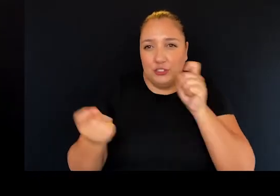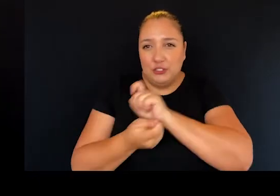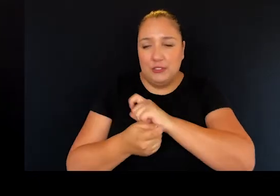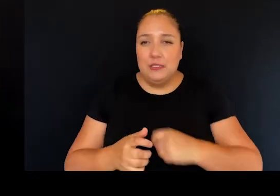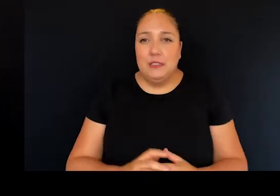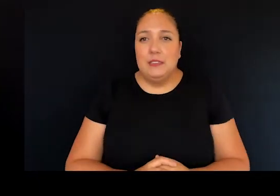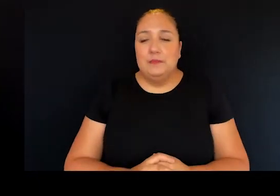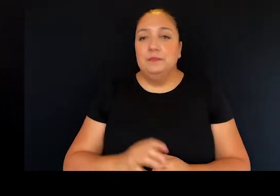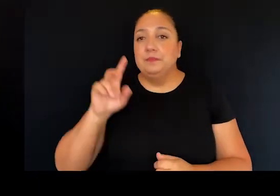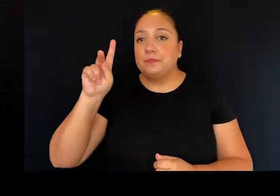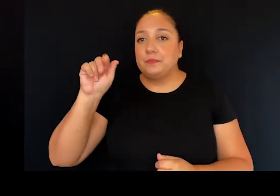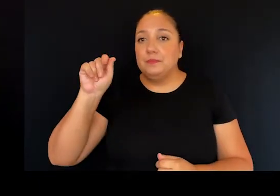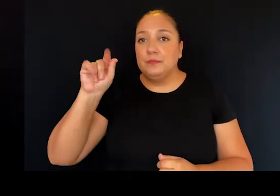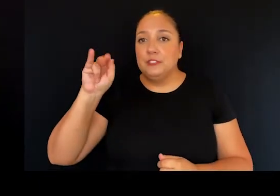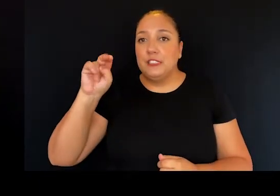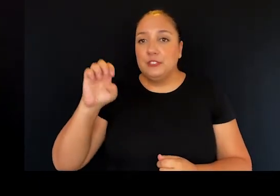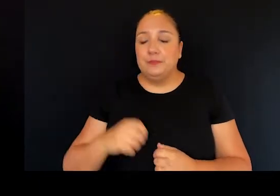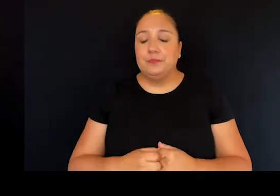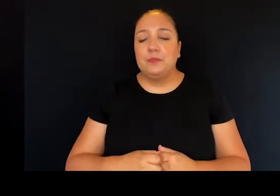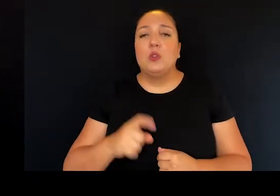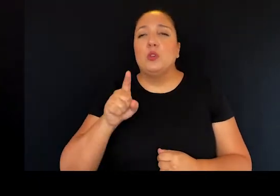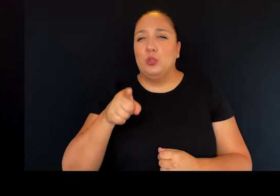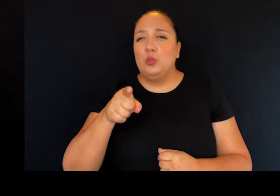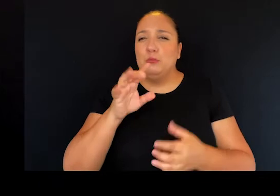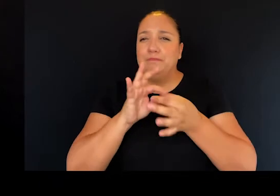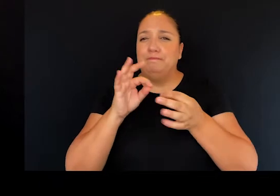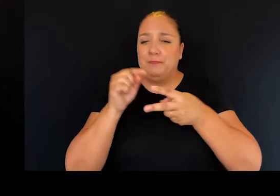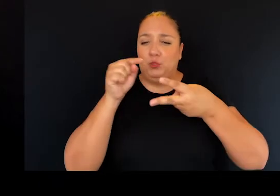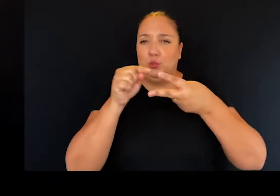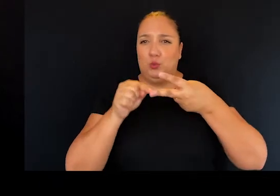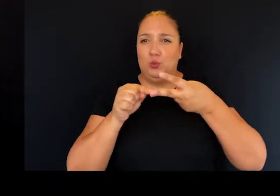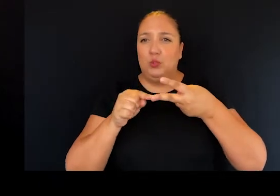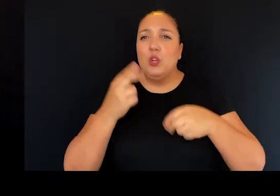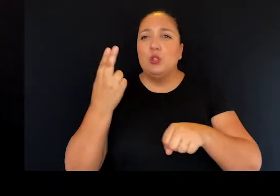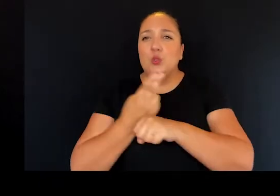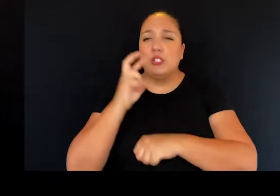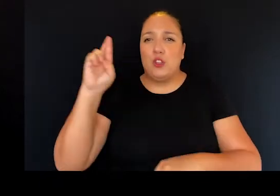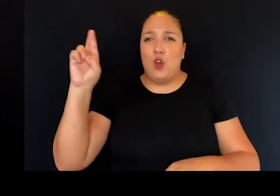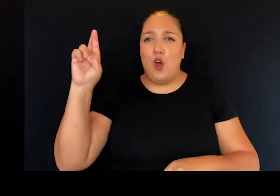One of them of course using the R-word. And in-between the release of both of these songs,